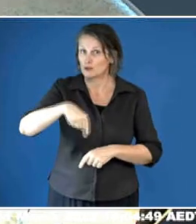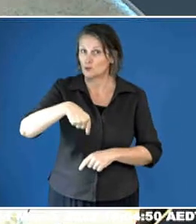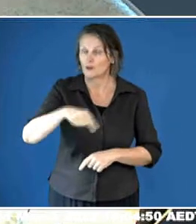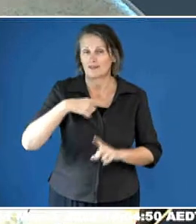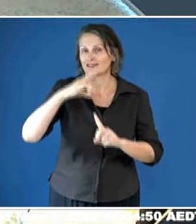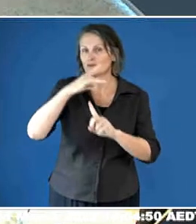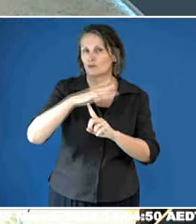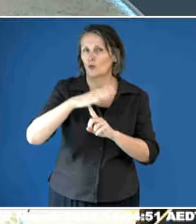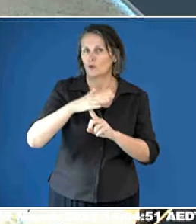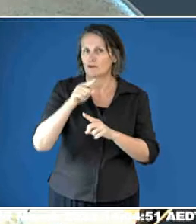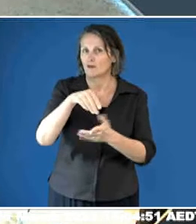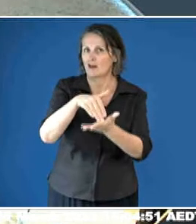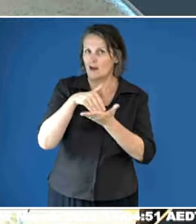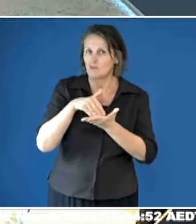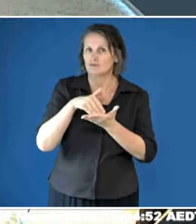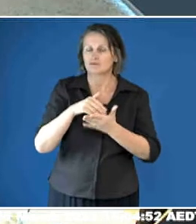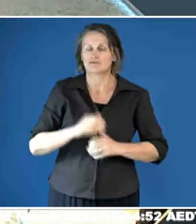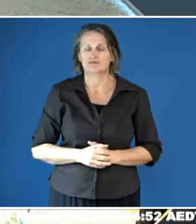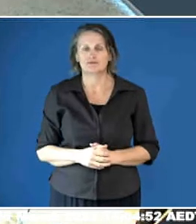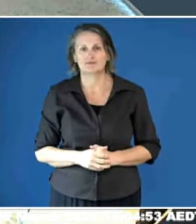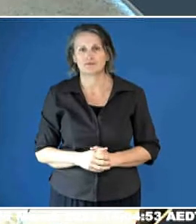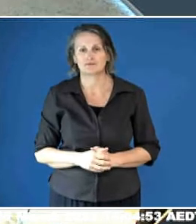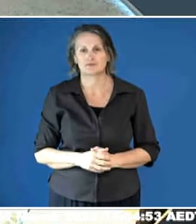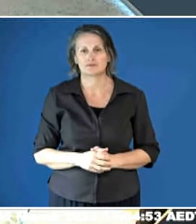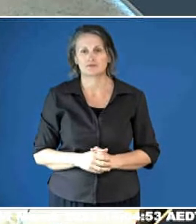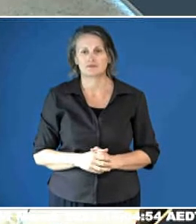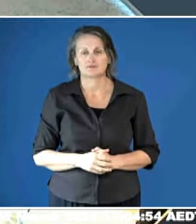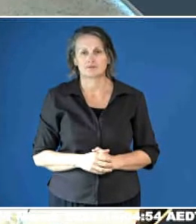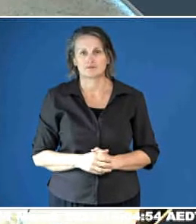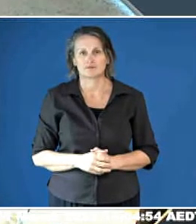and a hearing that has covered a very large range of issues.